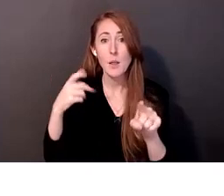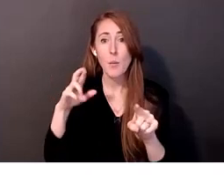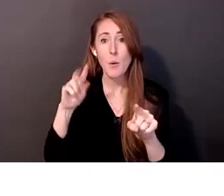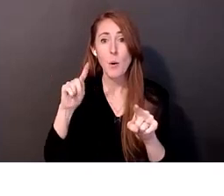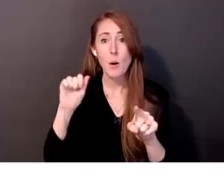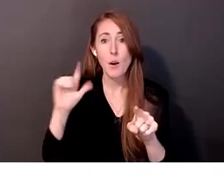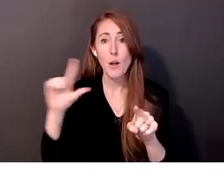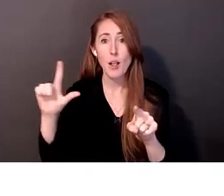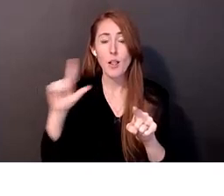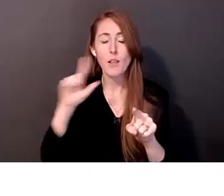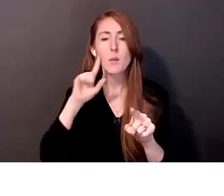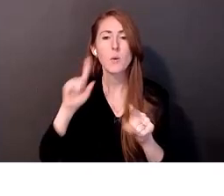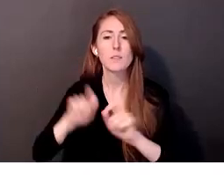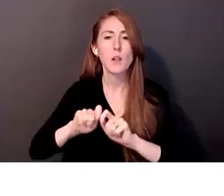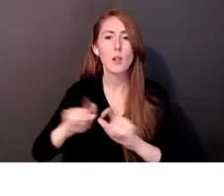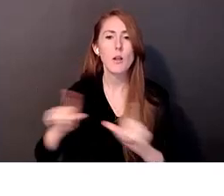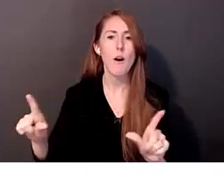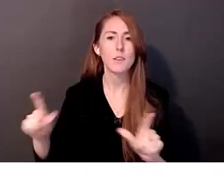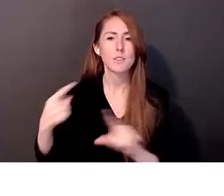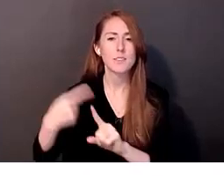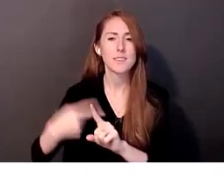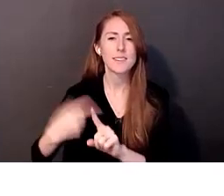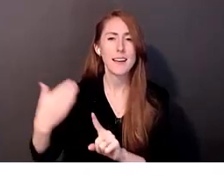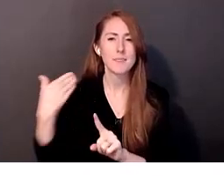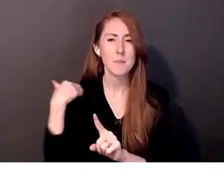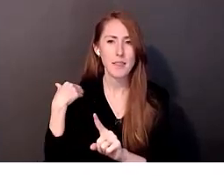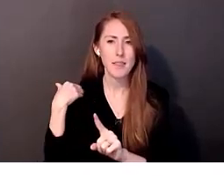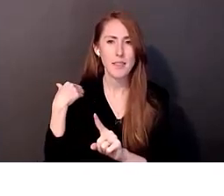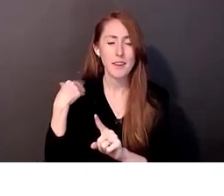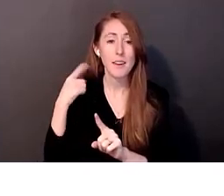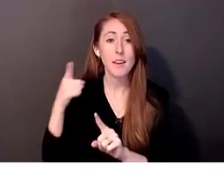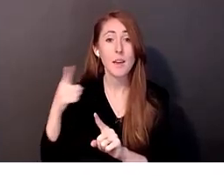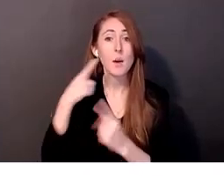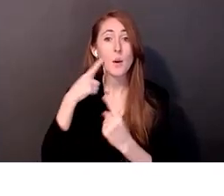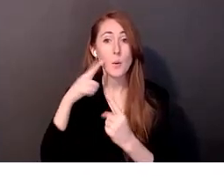and is a platform that works with login and password,